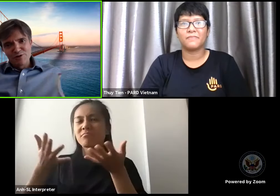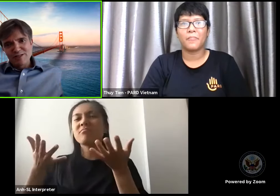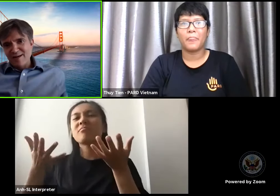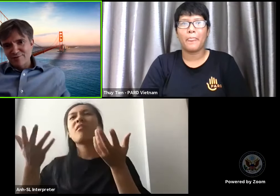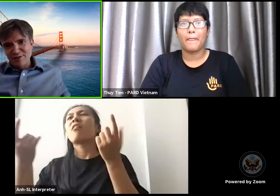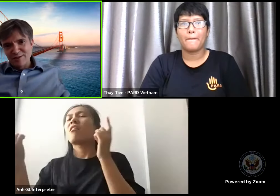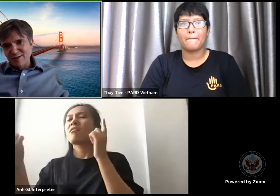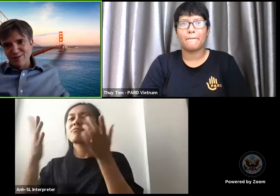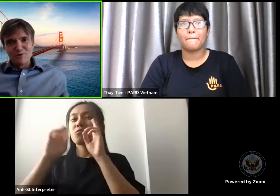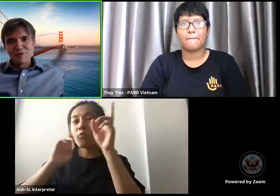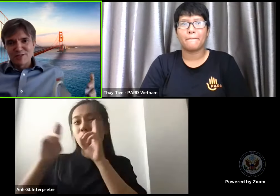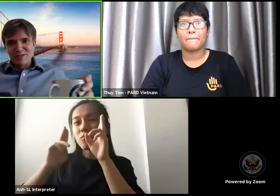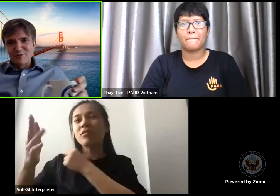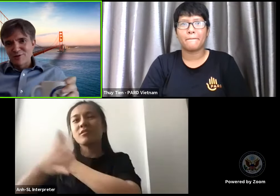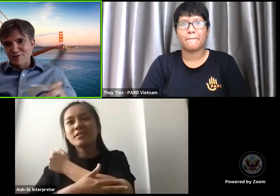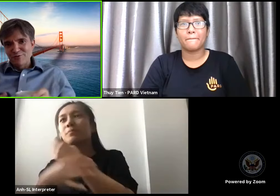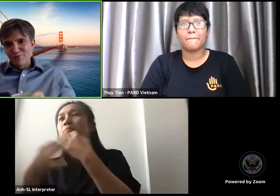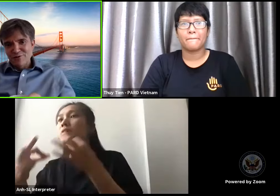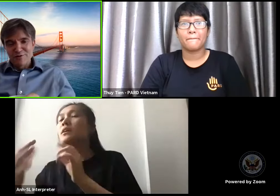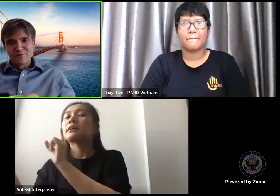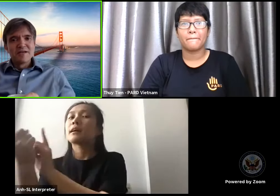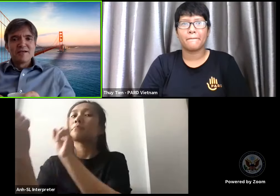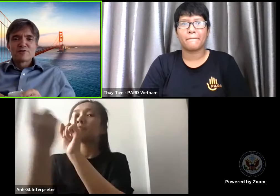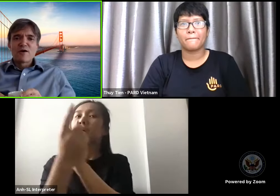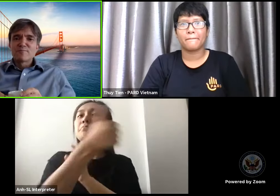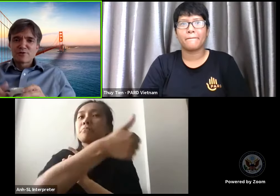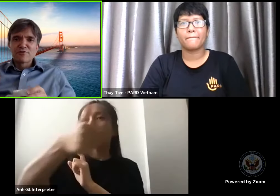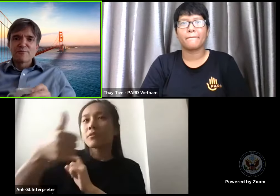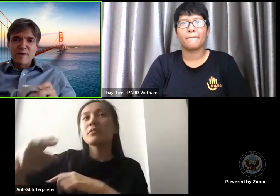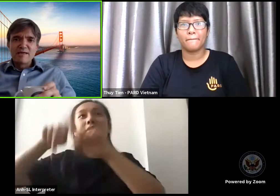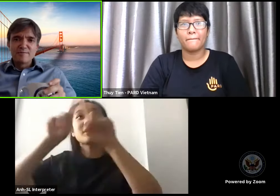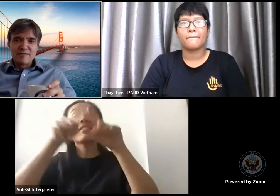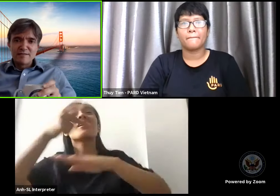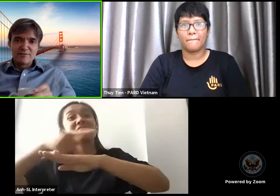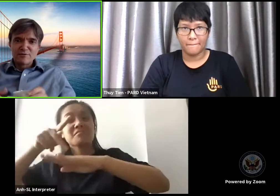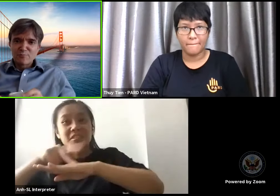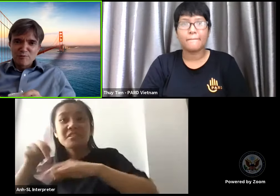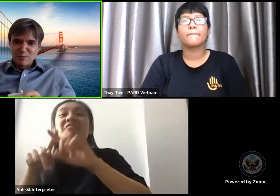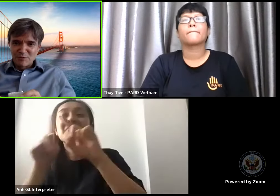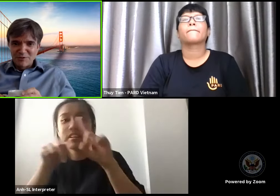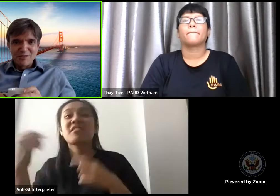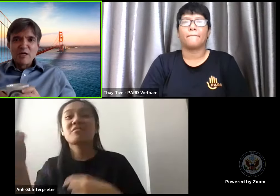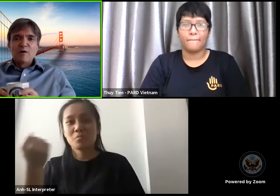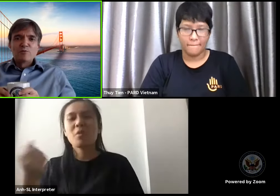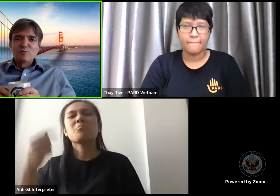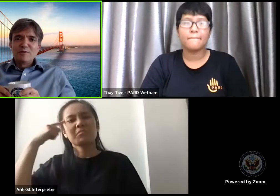just have to learn the skills to do so, so i'm sure many many hearing people will be